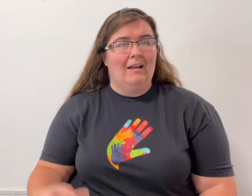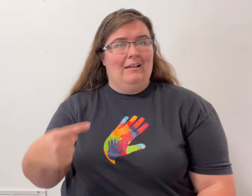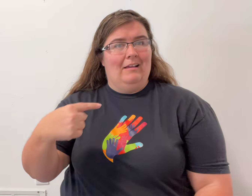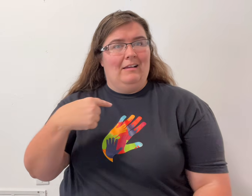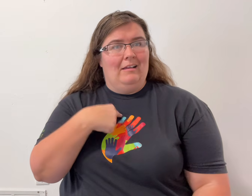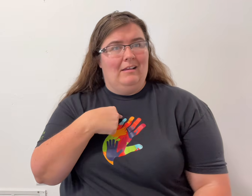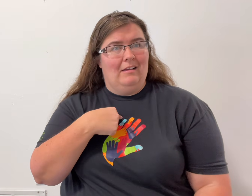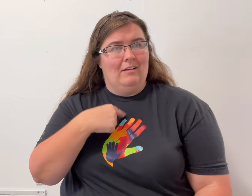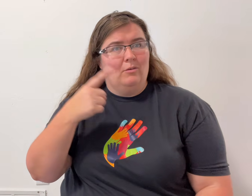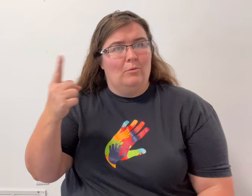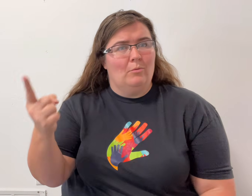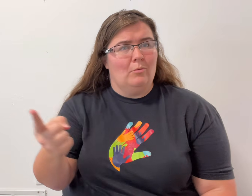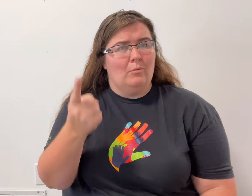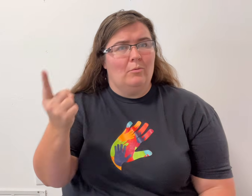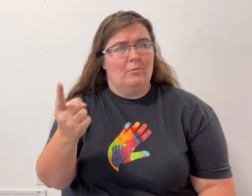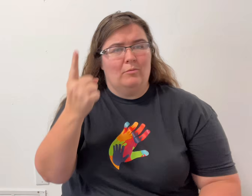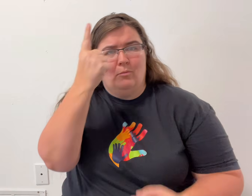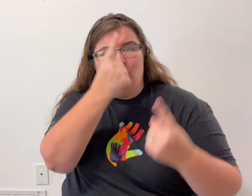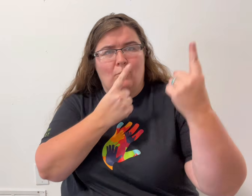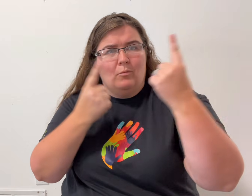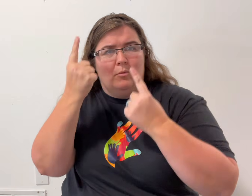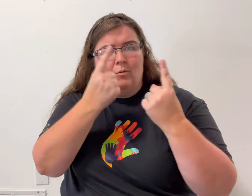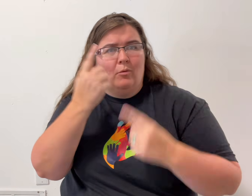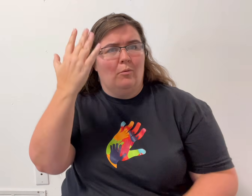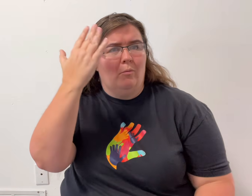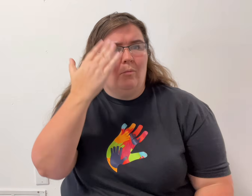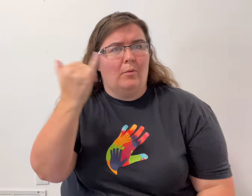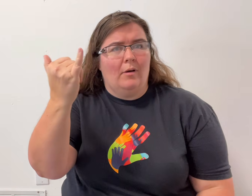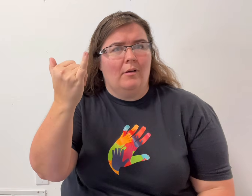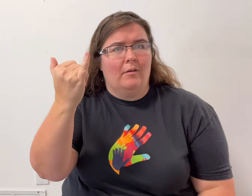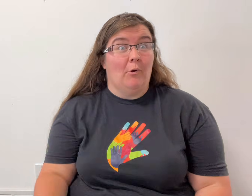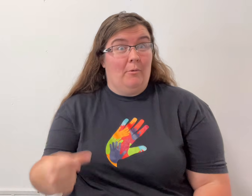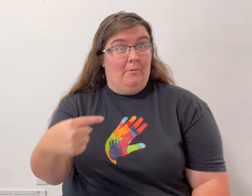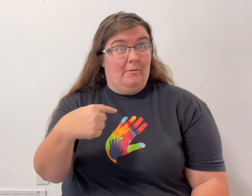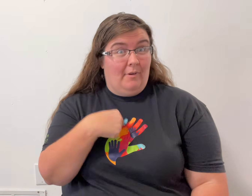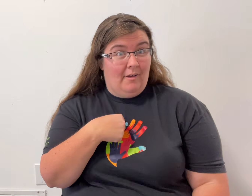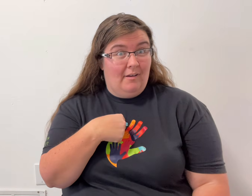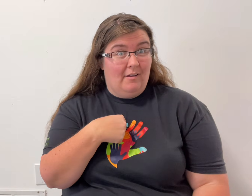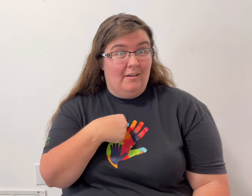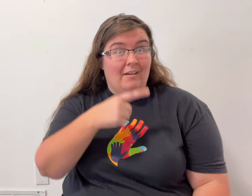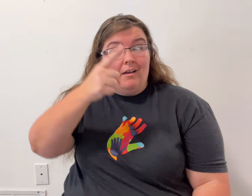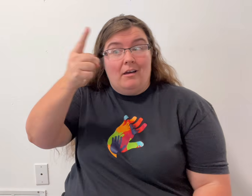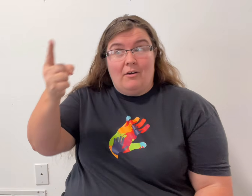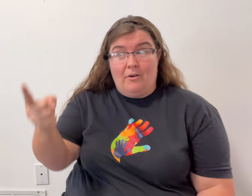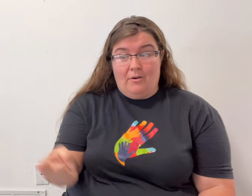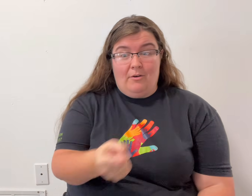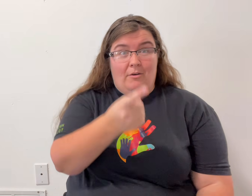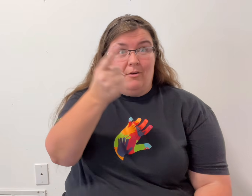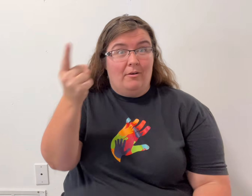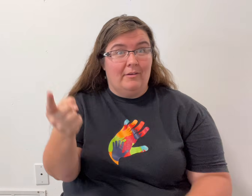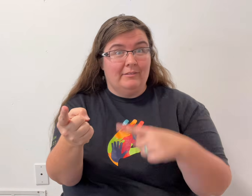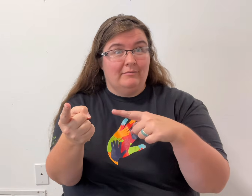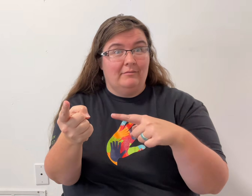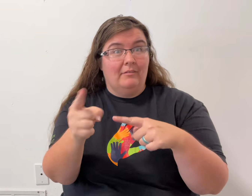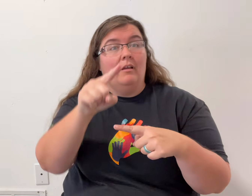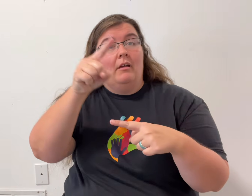"I ALWAYS WONDERED WHY" ME then sign this for ALWAYS